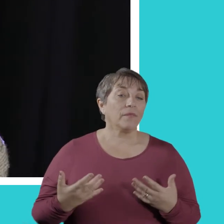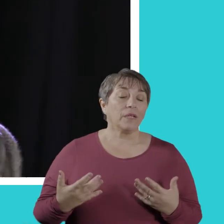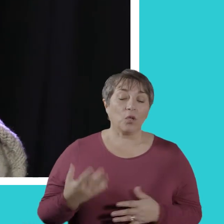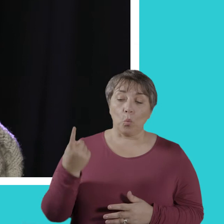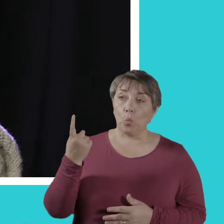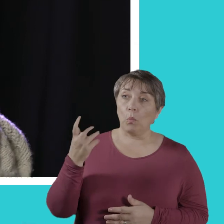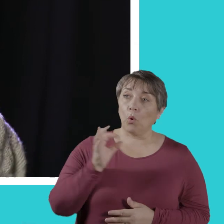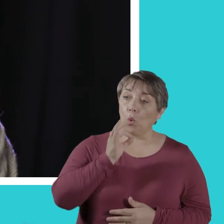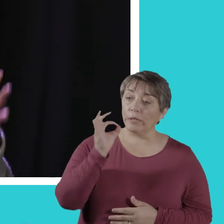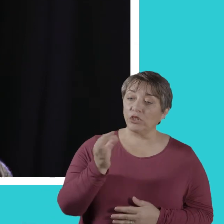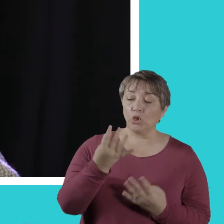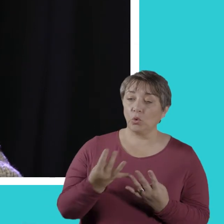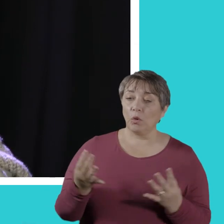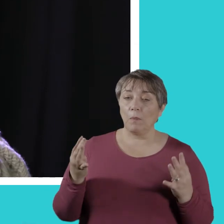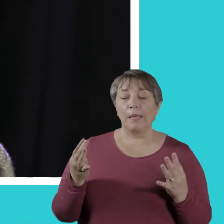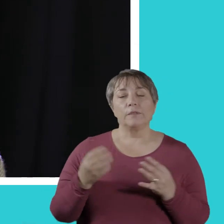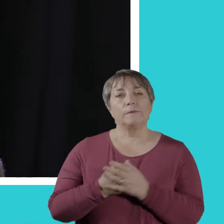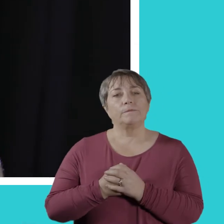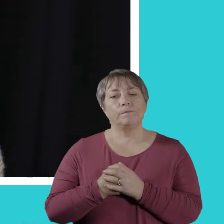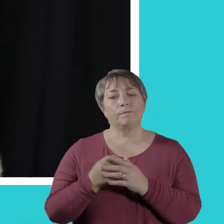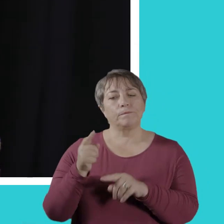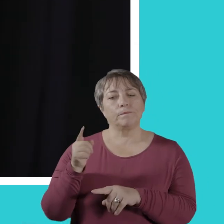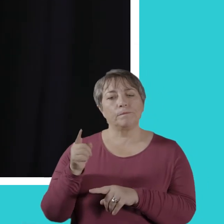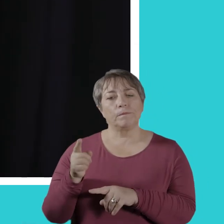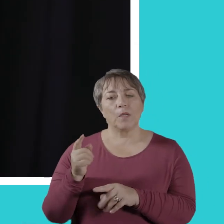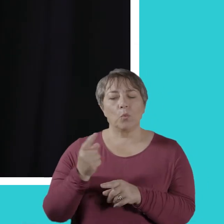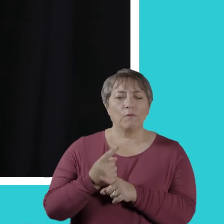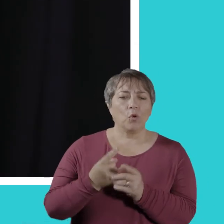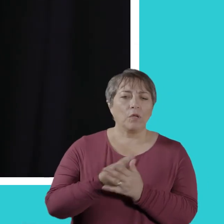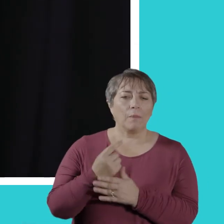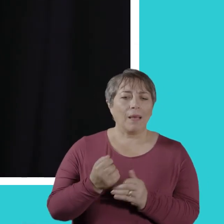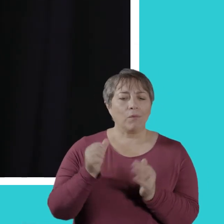kind of talked about I guess different failings and different issues and problems within these